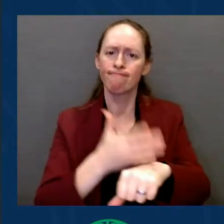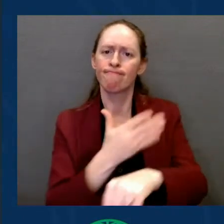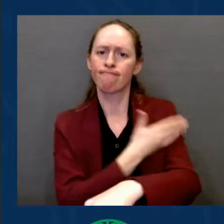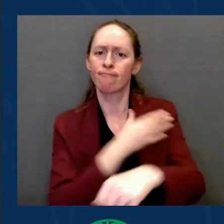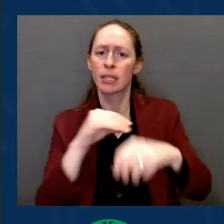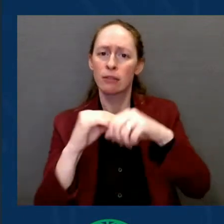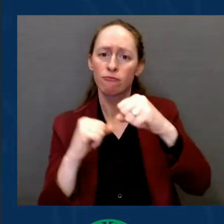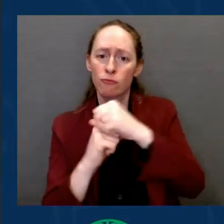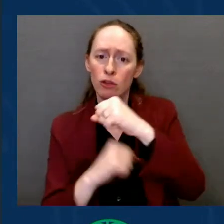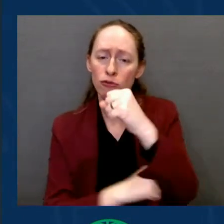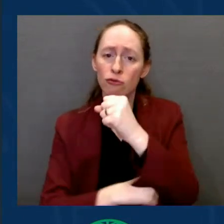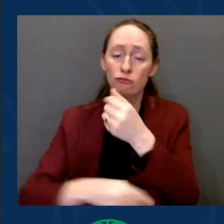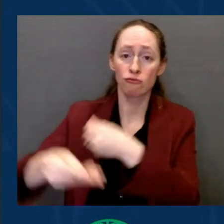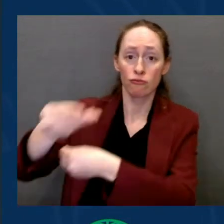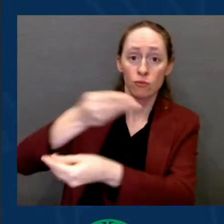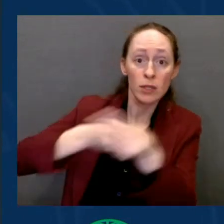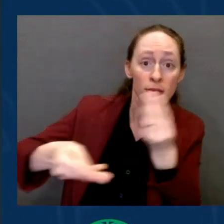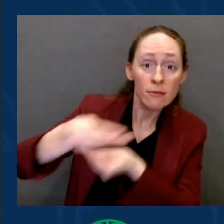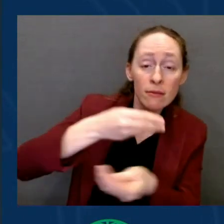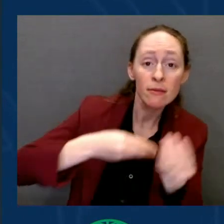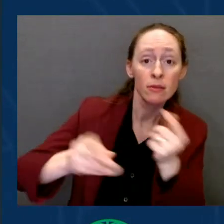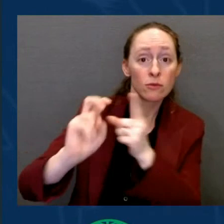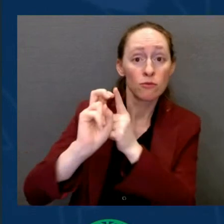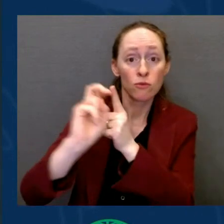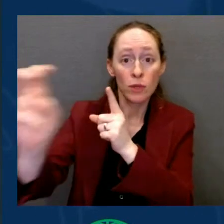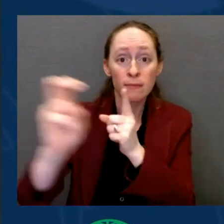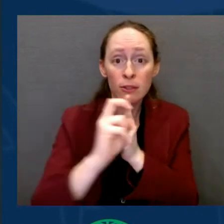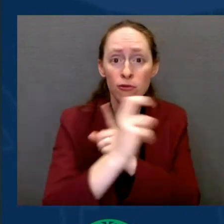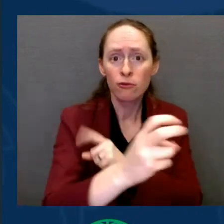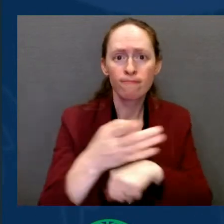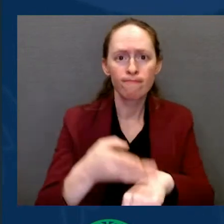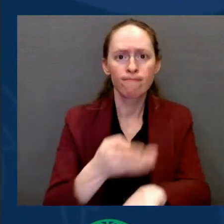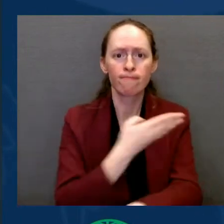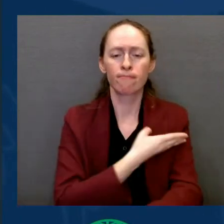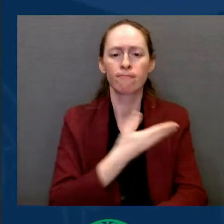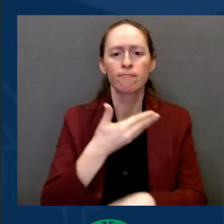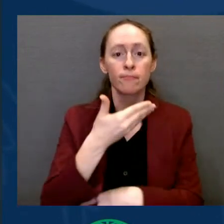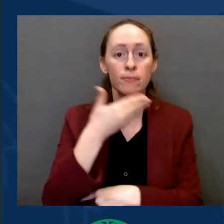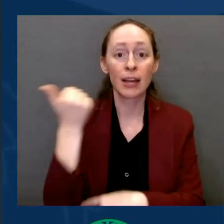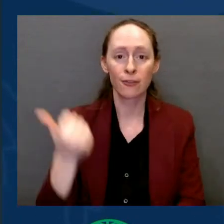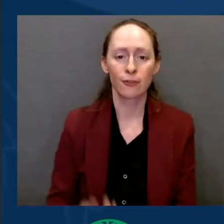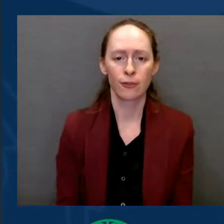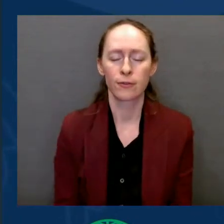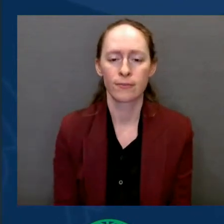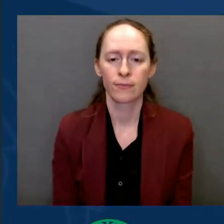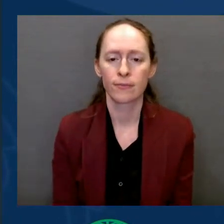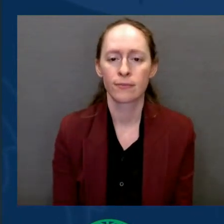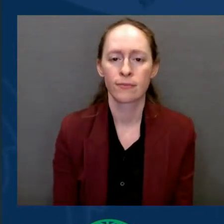Transport Compact, the one that I announced yesterday, so food can move more quickly